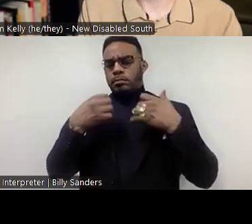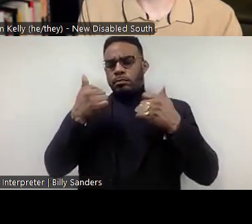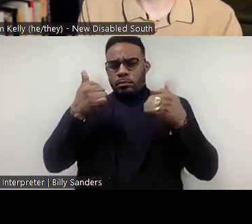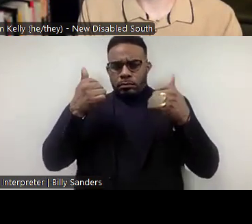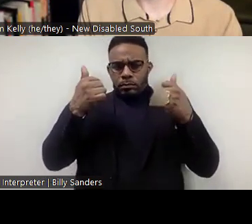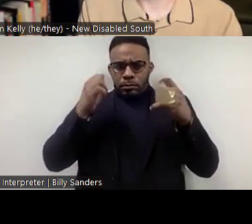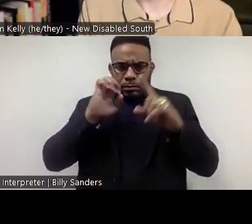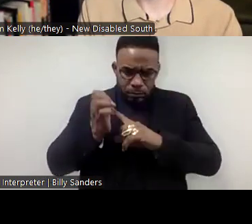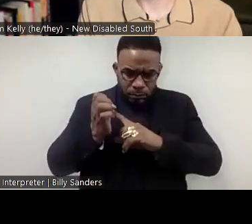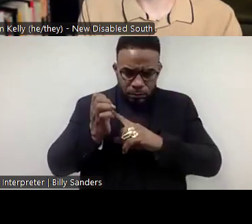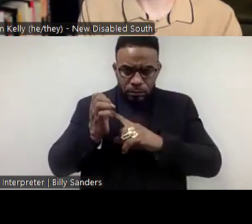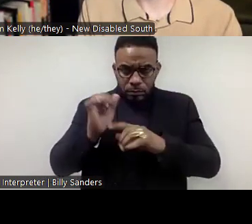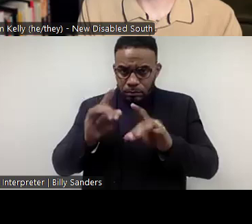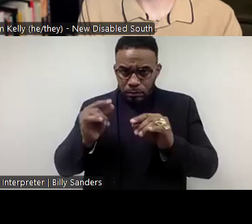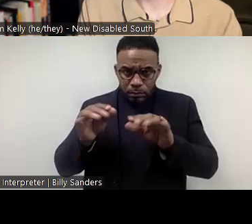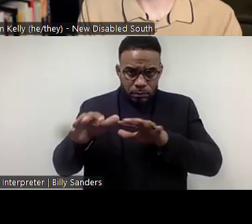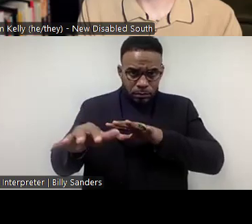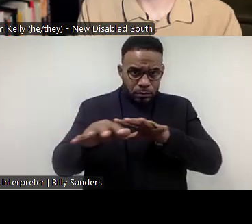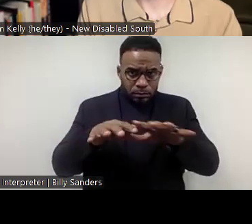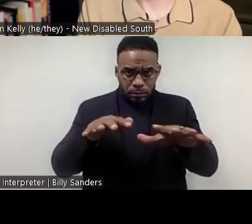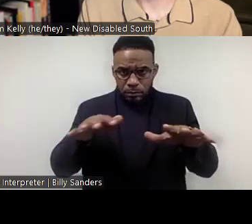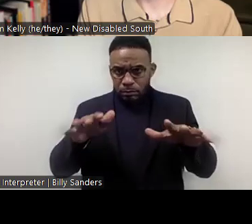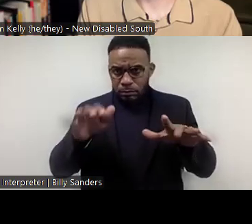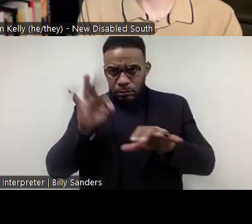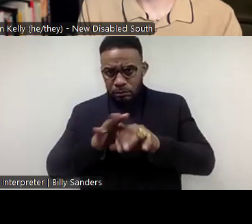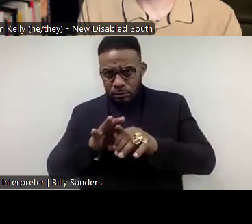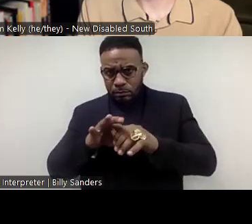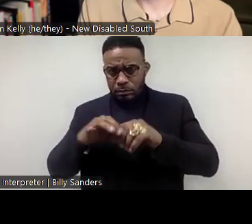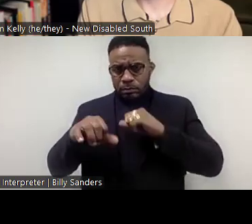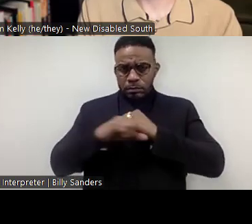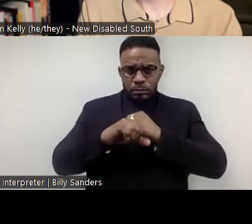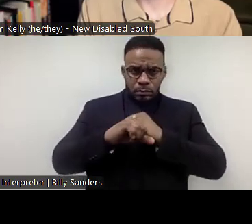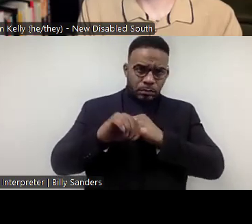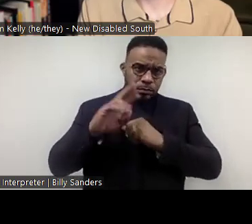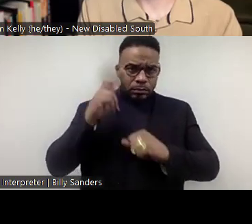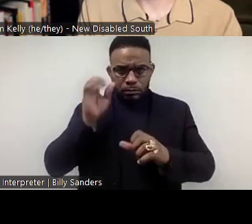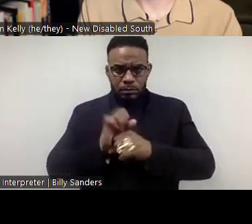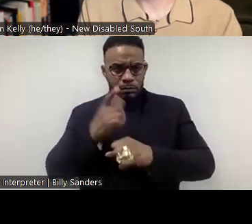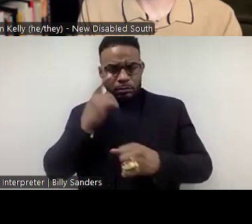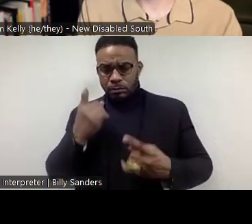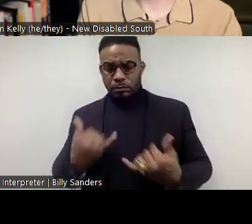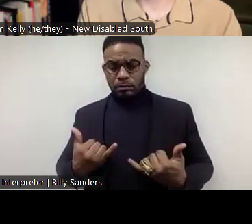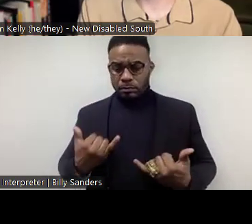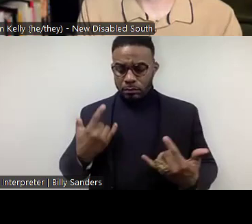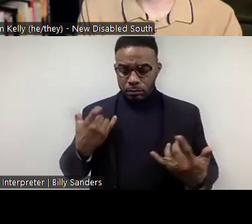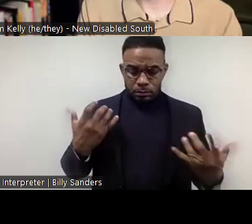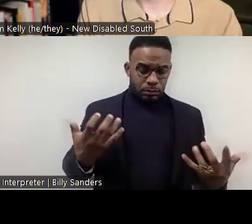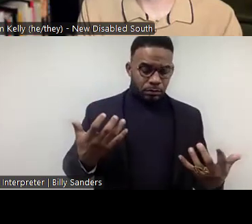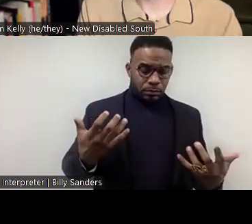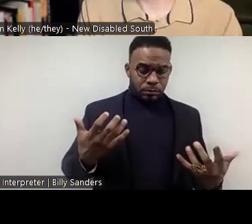trying to do is actually build a healthier environment in which to do electoral campaign, like